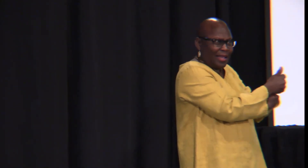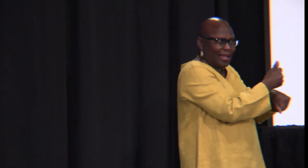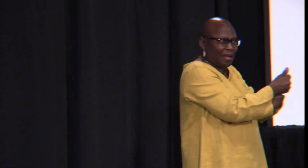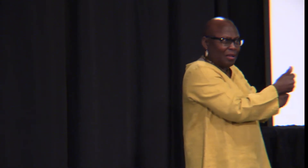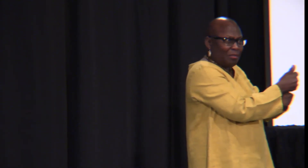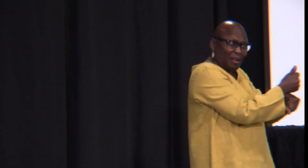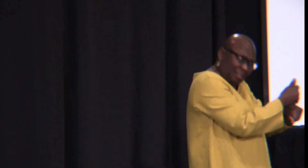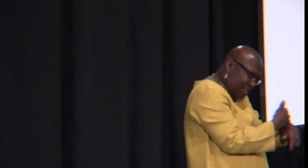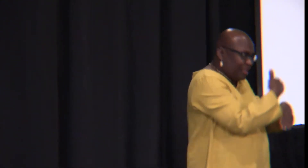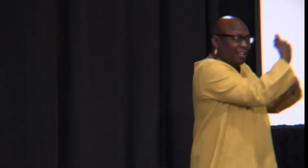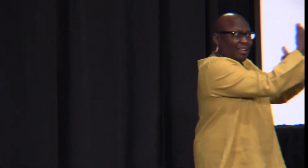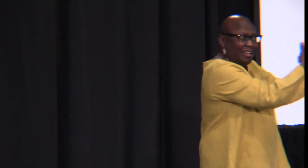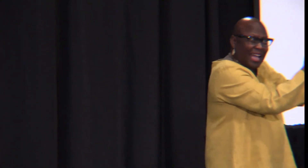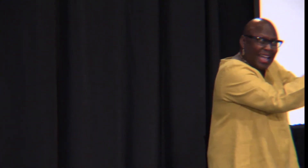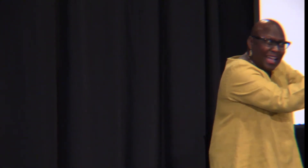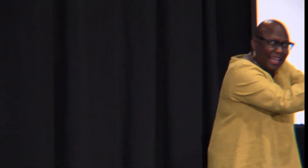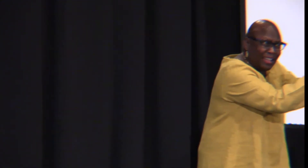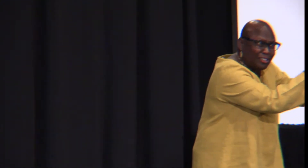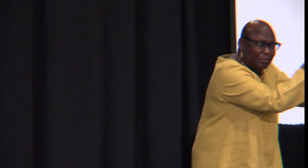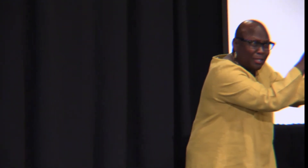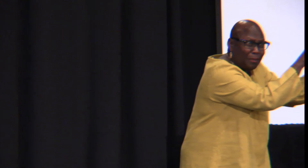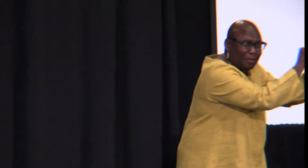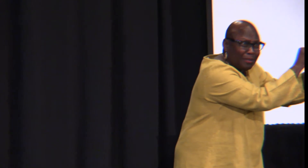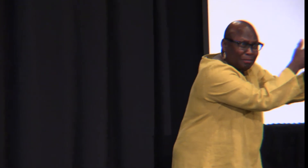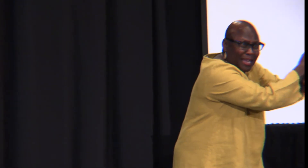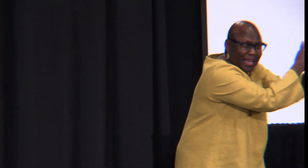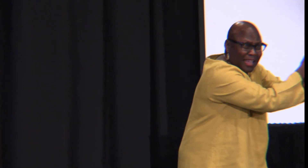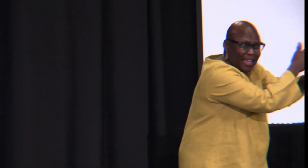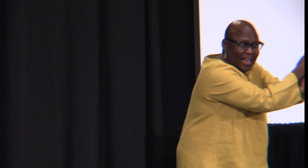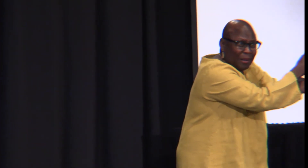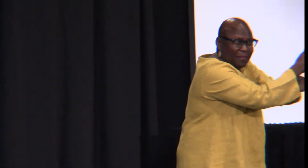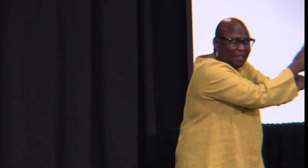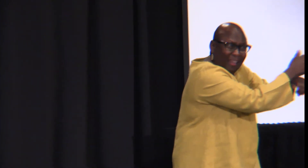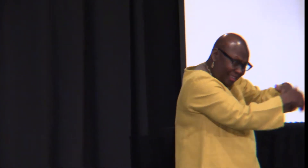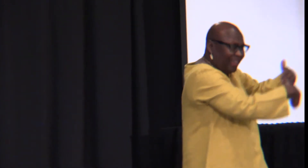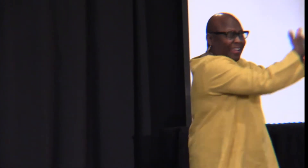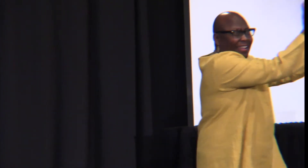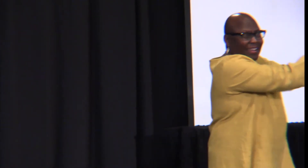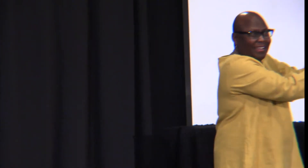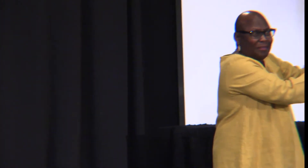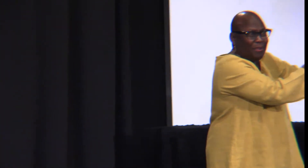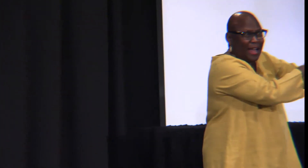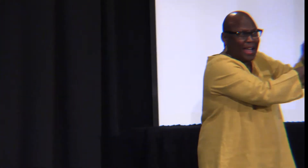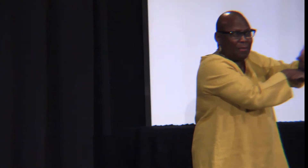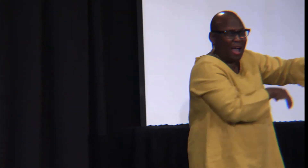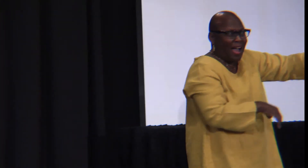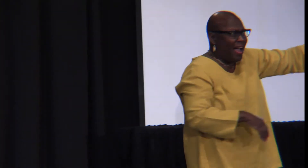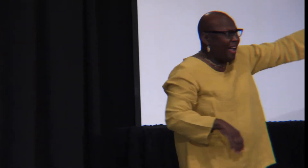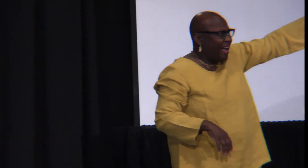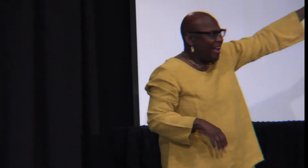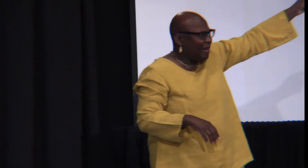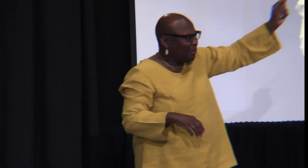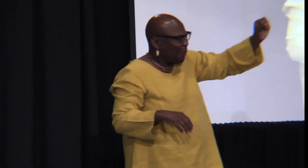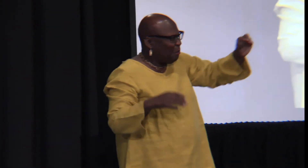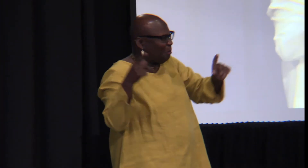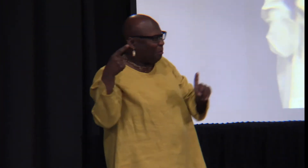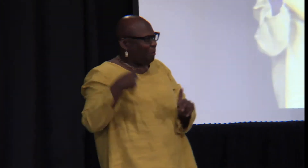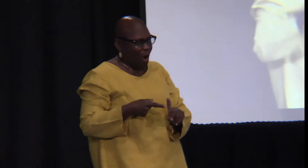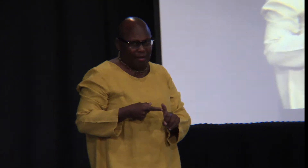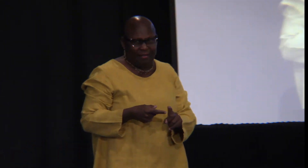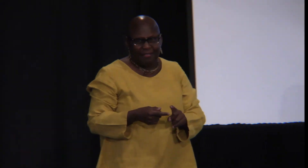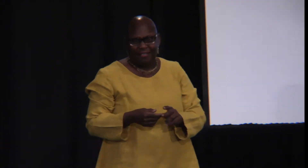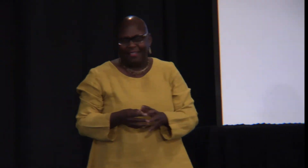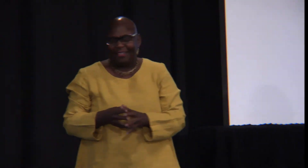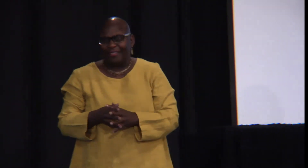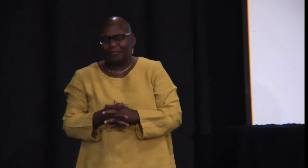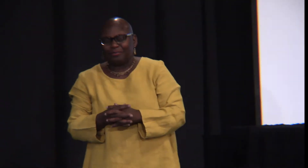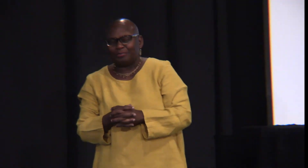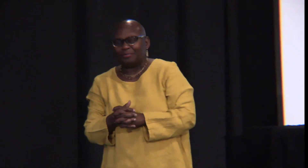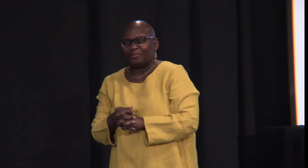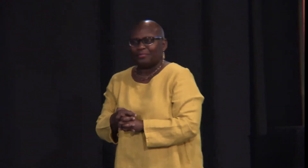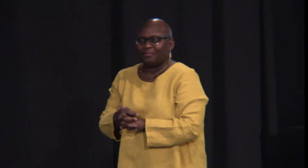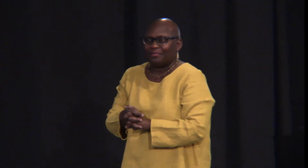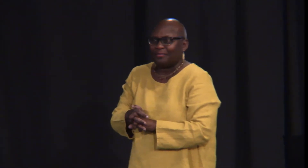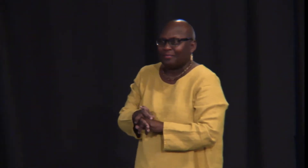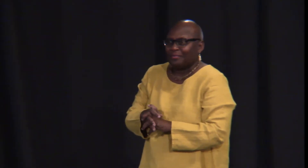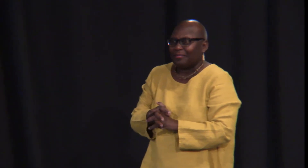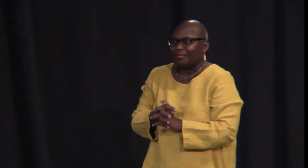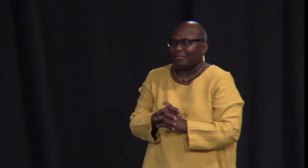then passes that blame on to the parents for not having the appropriate communications systems.